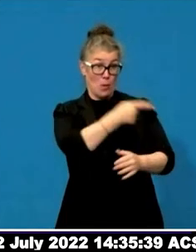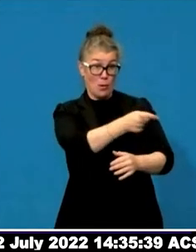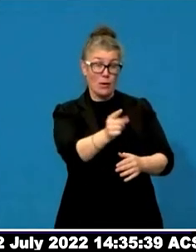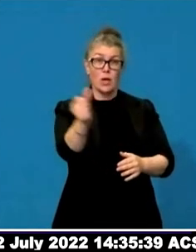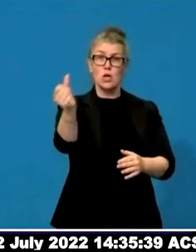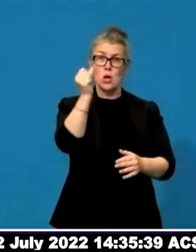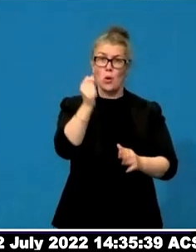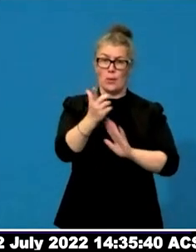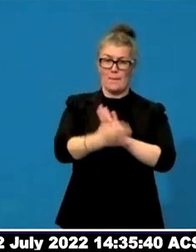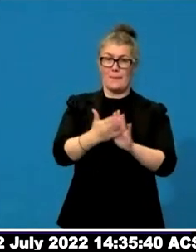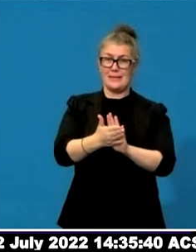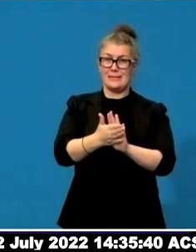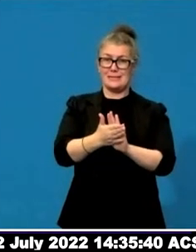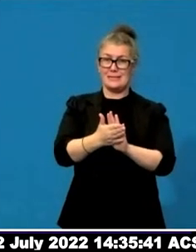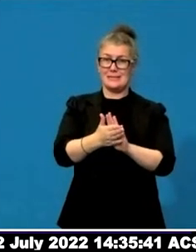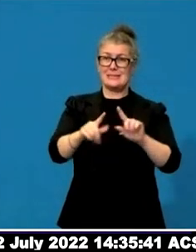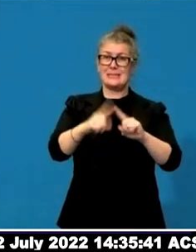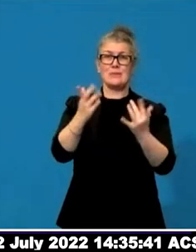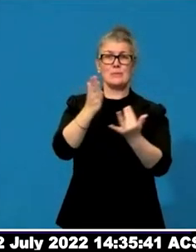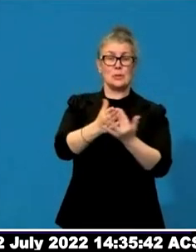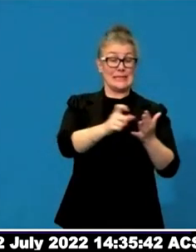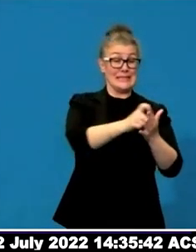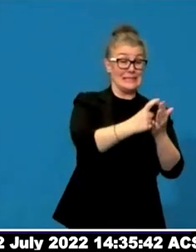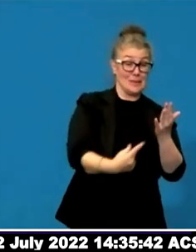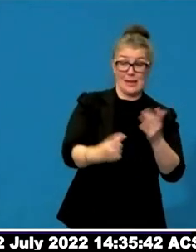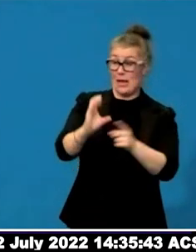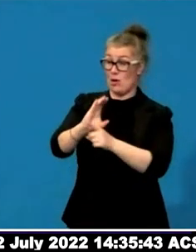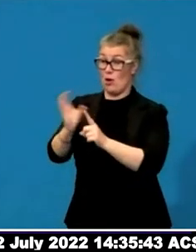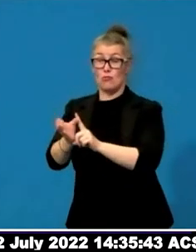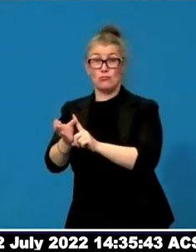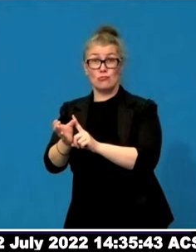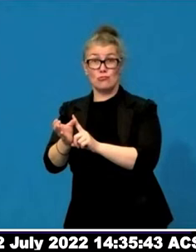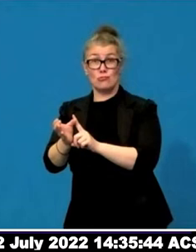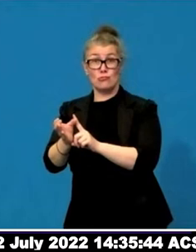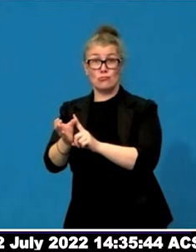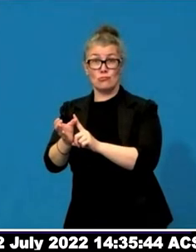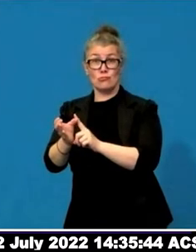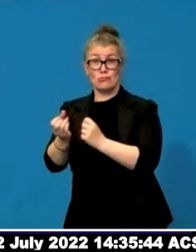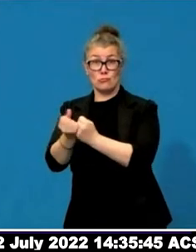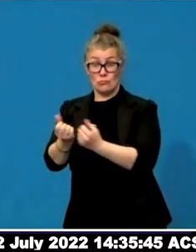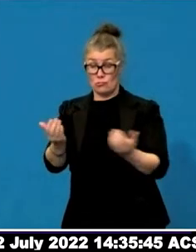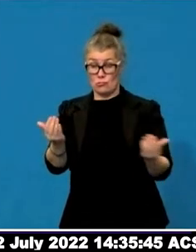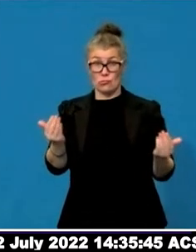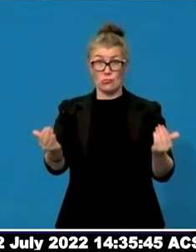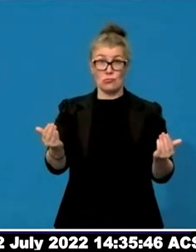you just drew between having a disability and describing as such or being a cultural services provider?